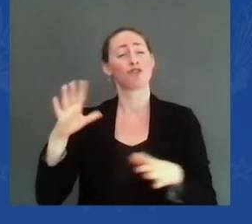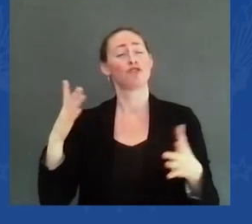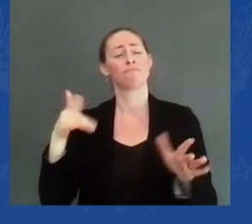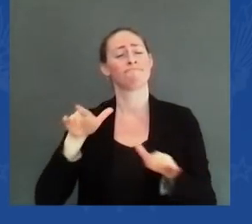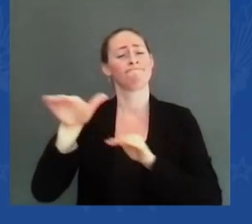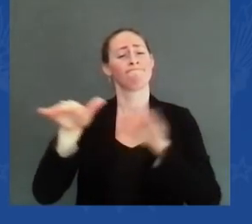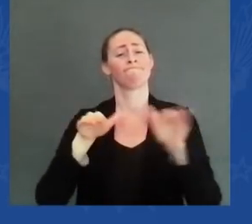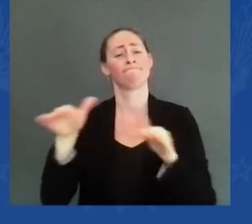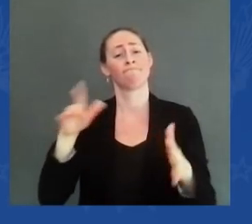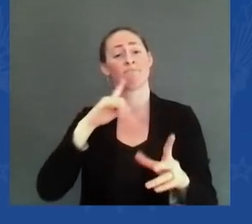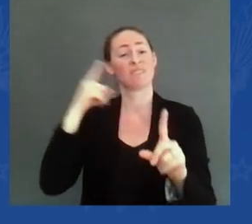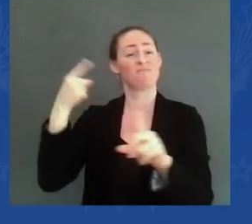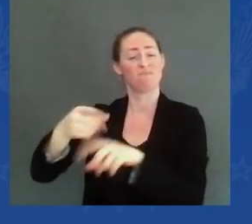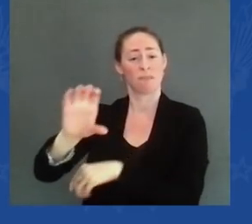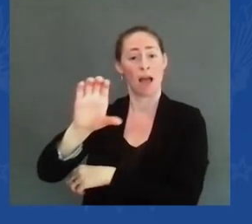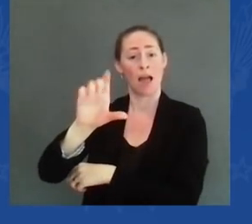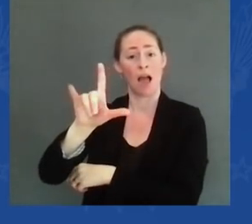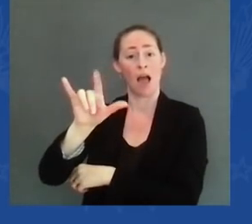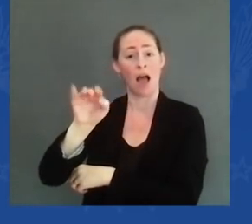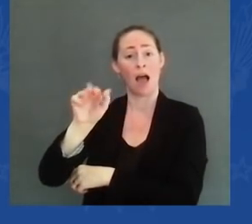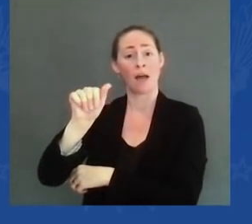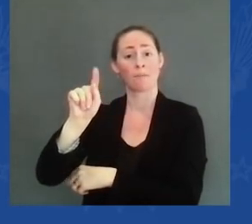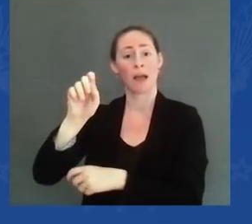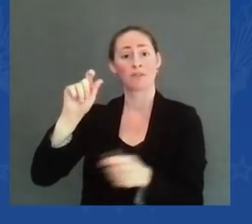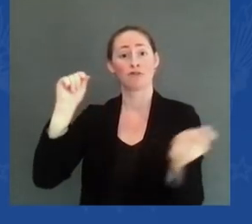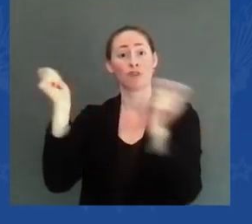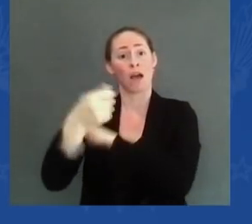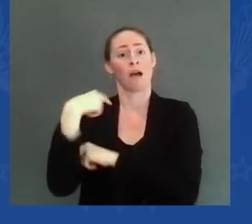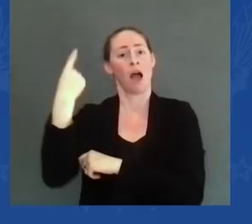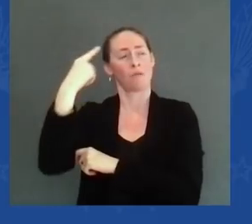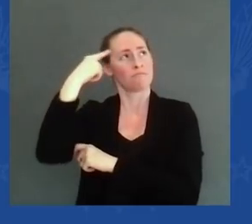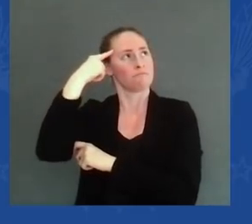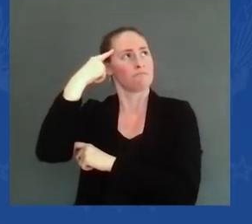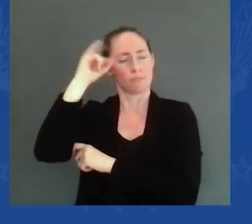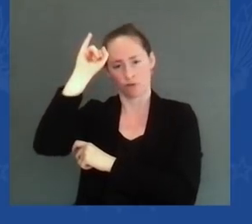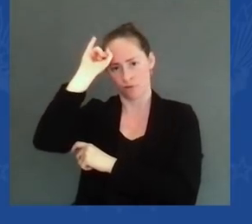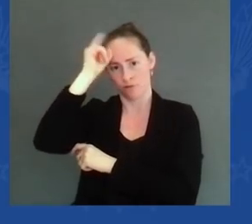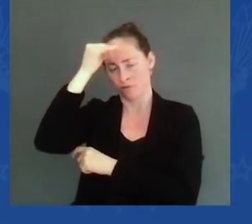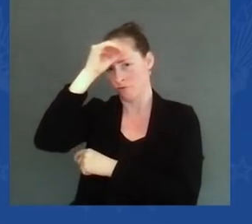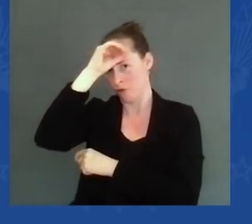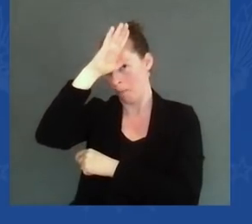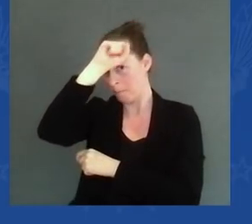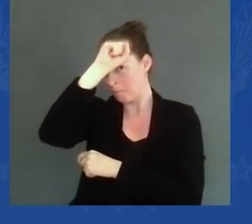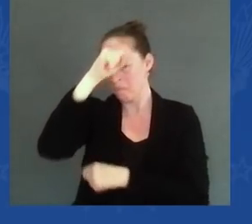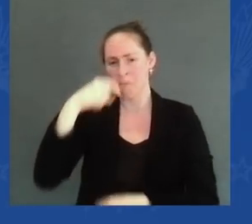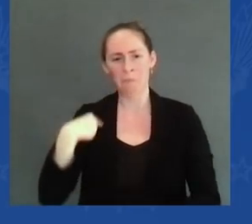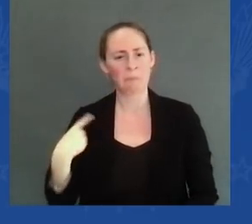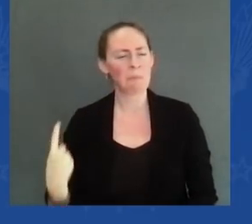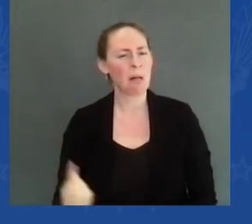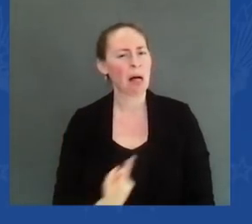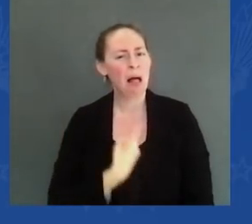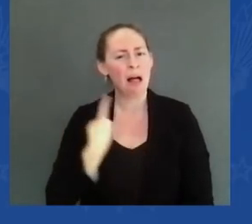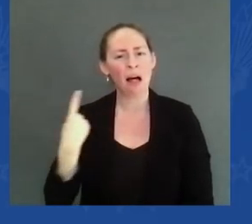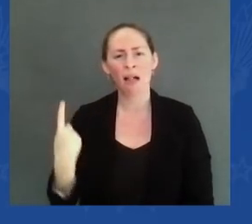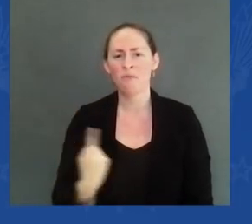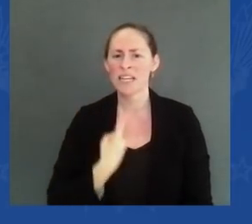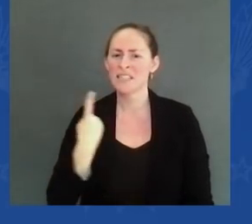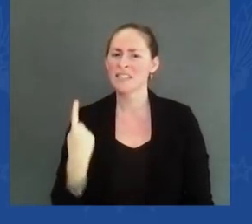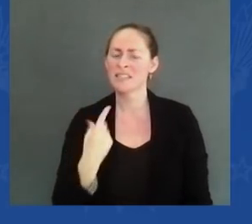jobs. Good-paying jobs." Each of these things requires a good-paying job.